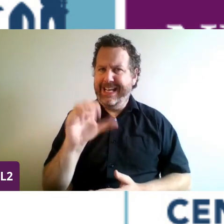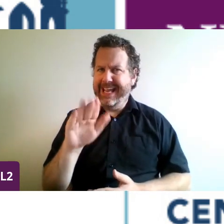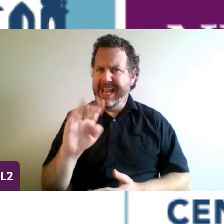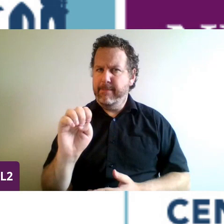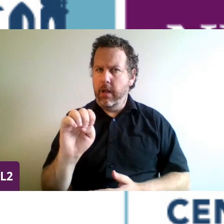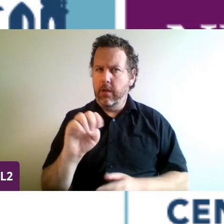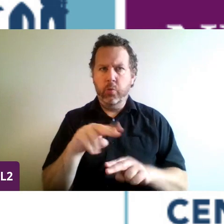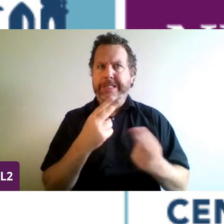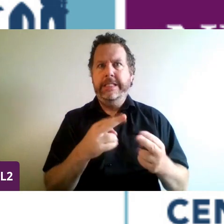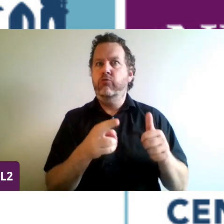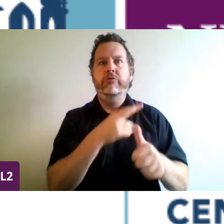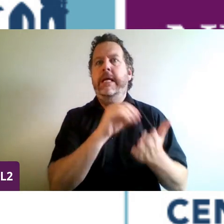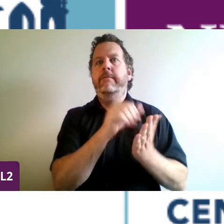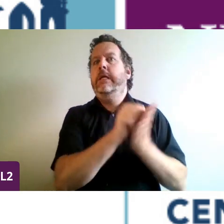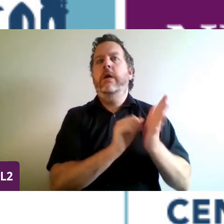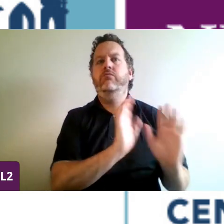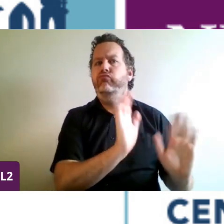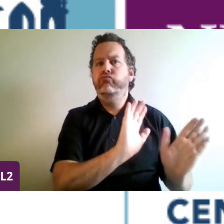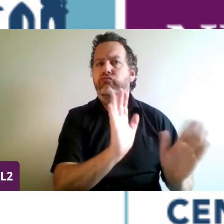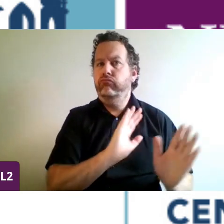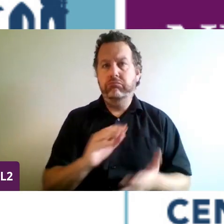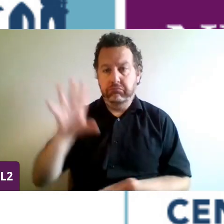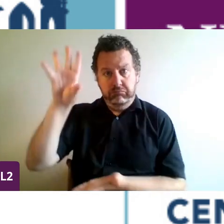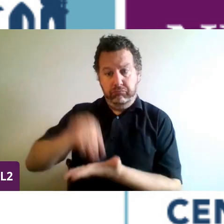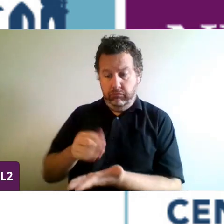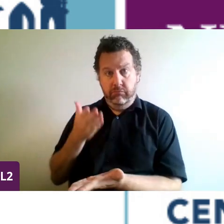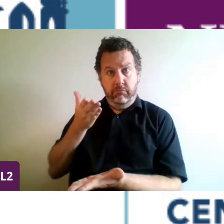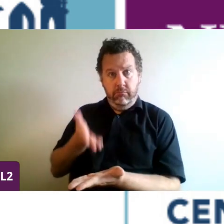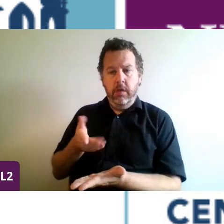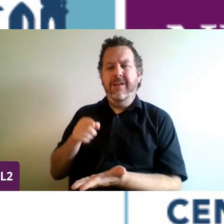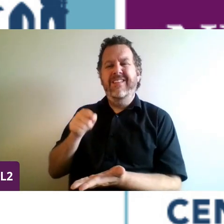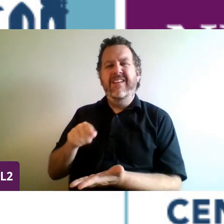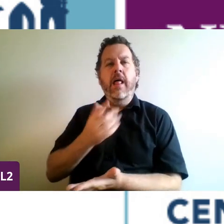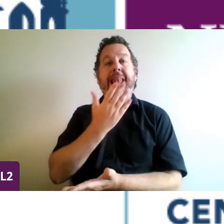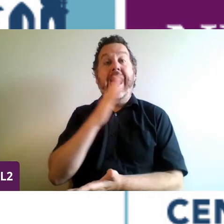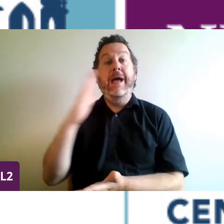it's not as largest we would like. It is growing.